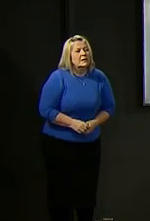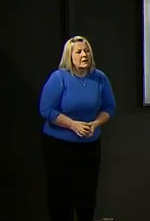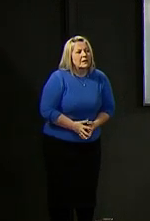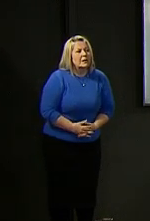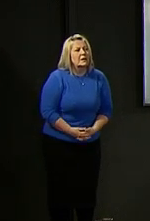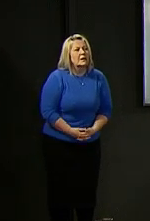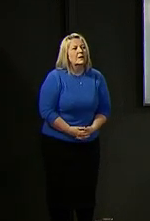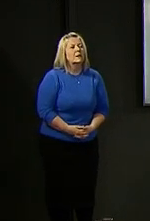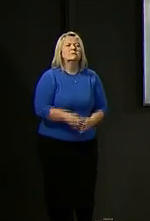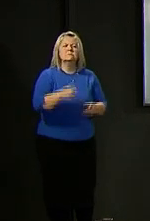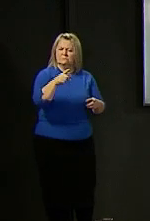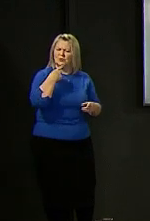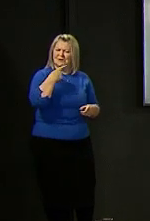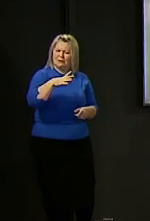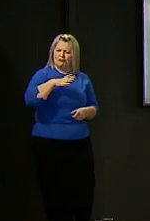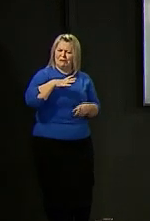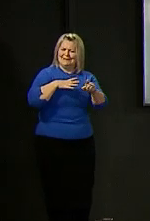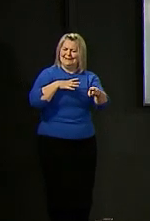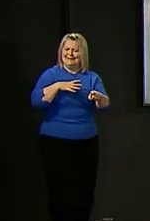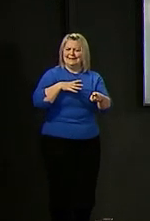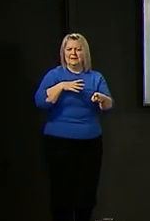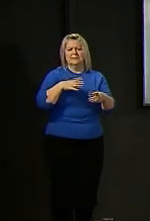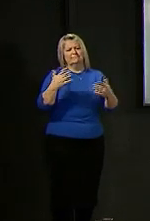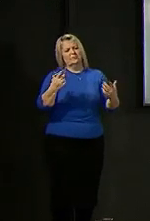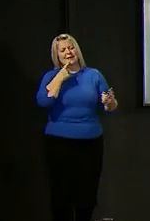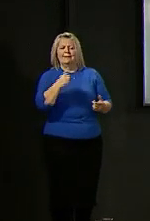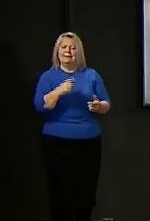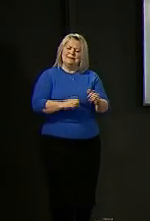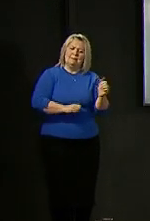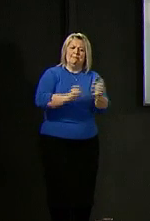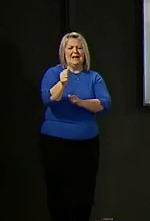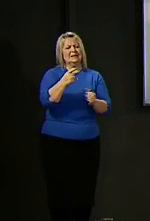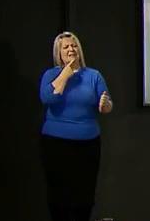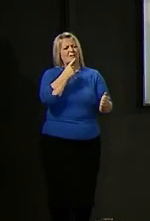information that you have got a teacher call from Honeybuns this morning he said